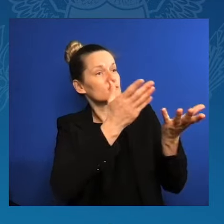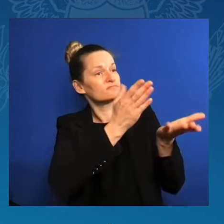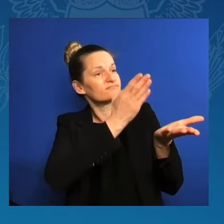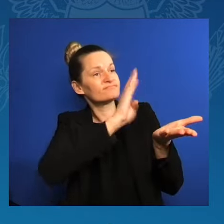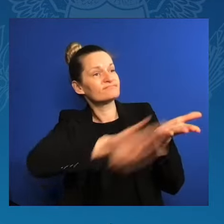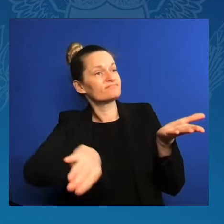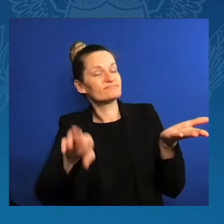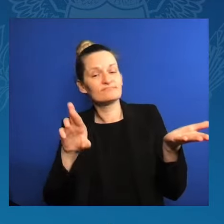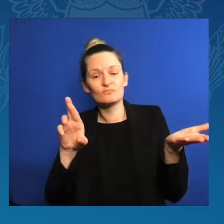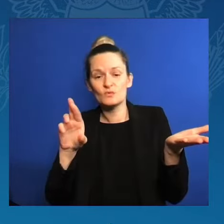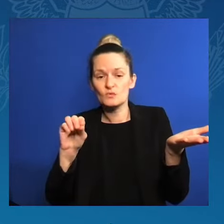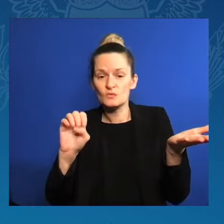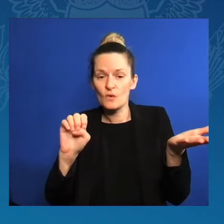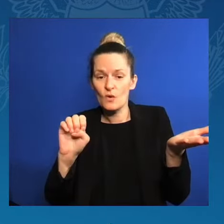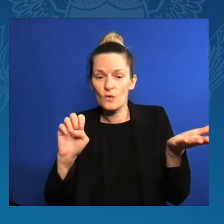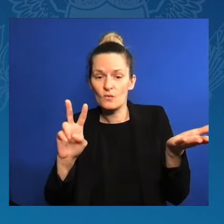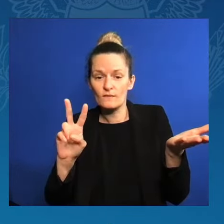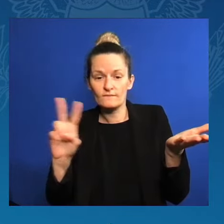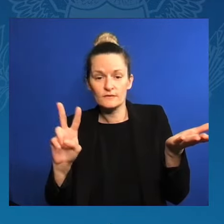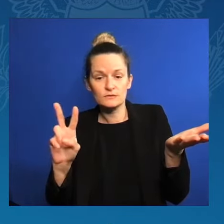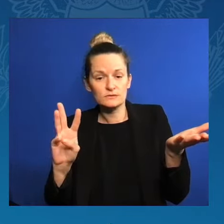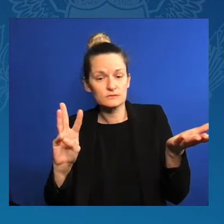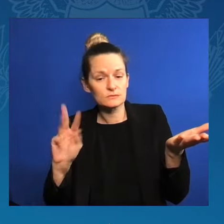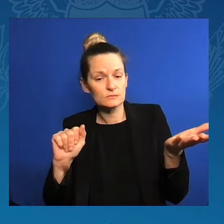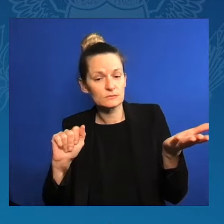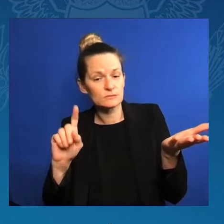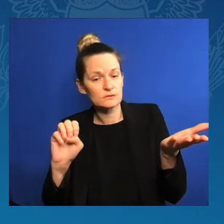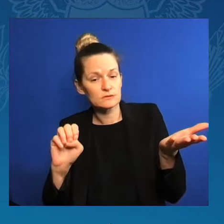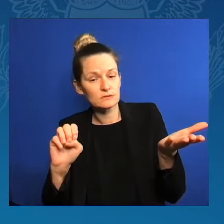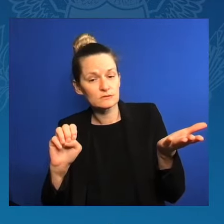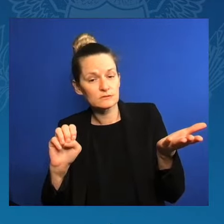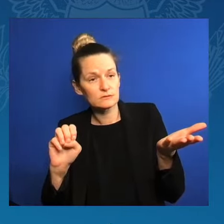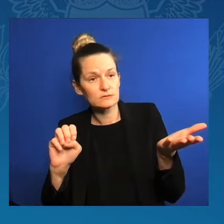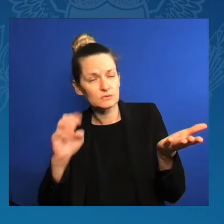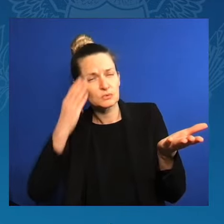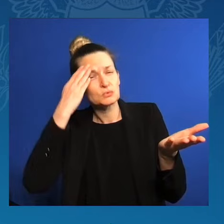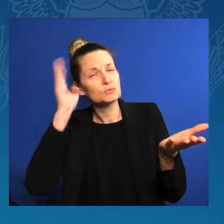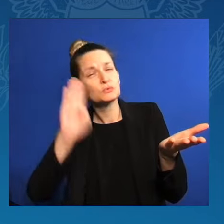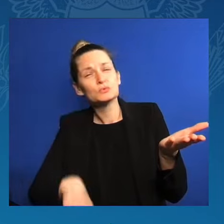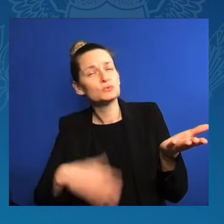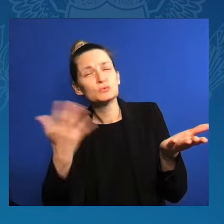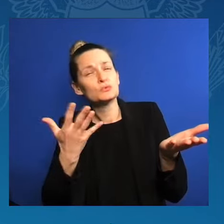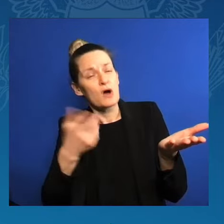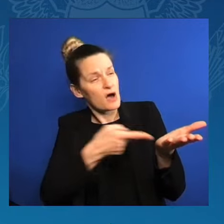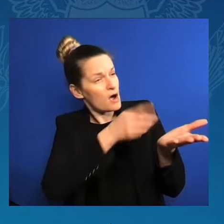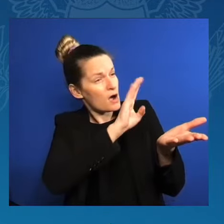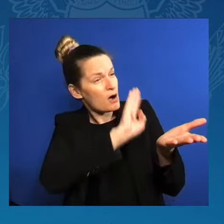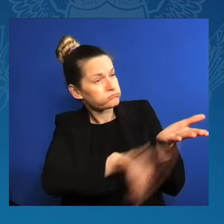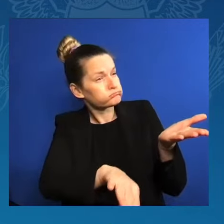a healthcare crisis in America. We knew that old abortion bans